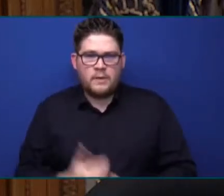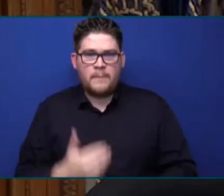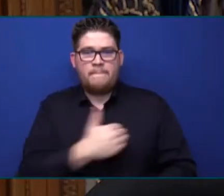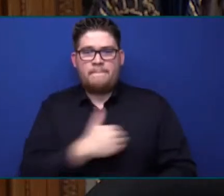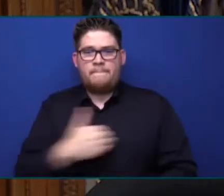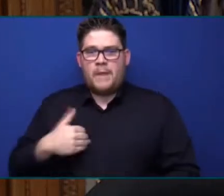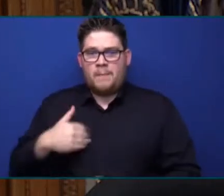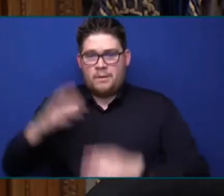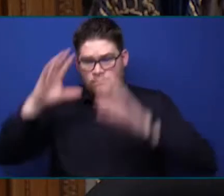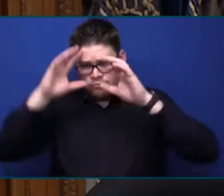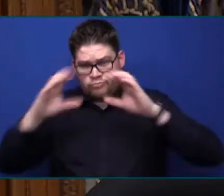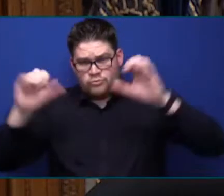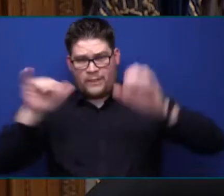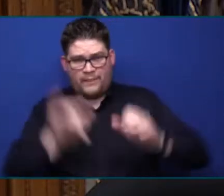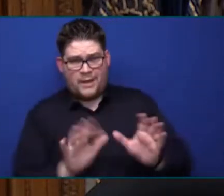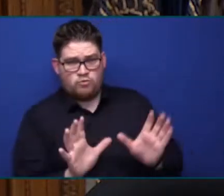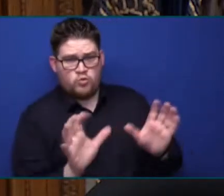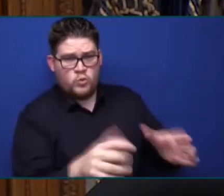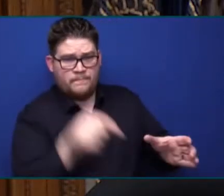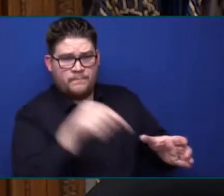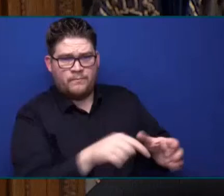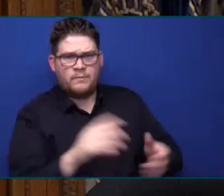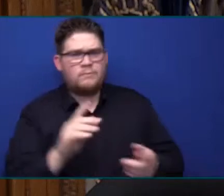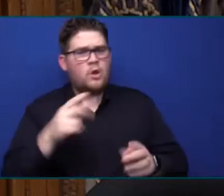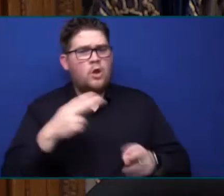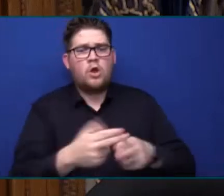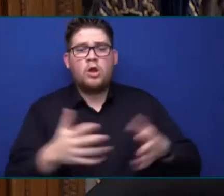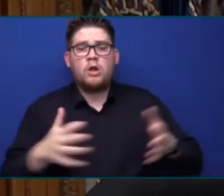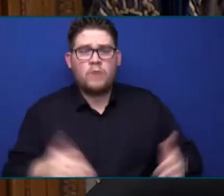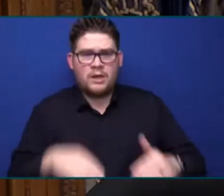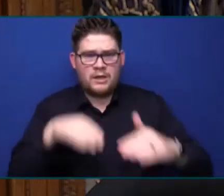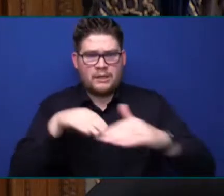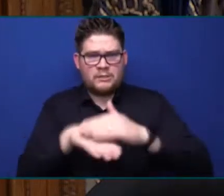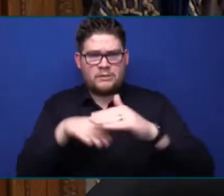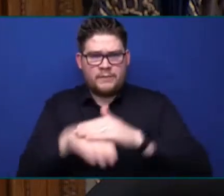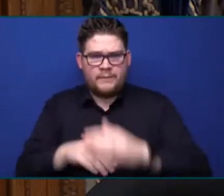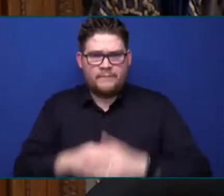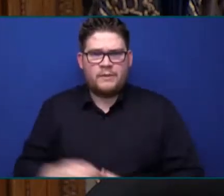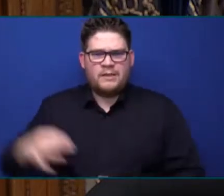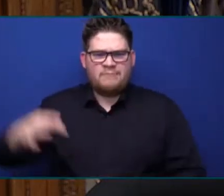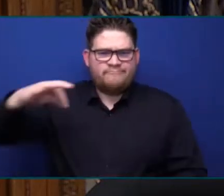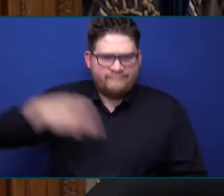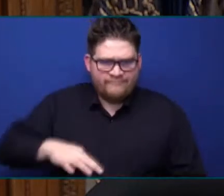are aware of the many advantages of having a diverse and inclusive workforce. They have